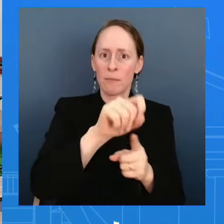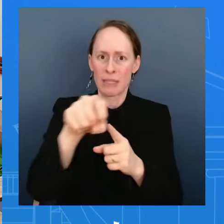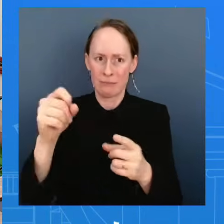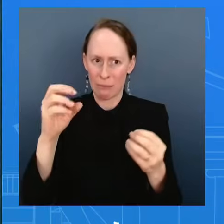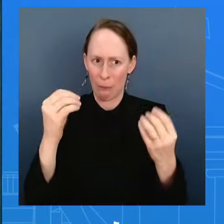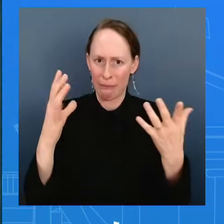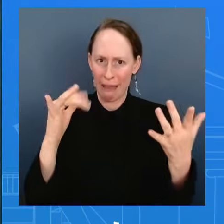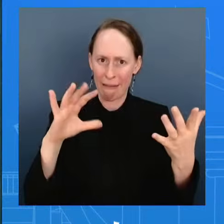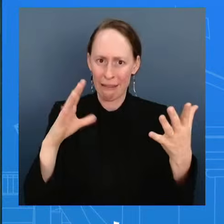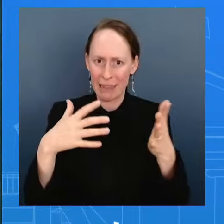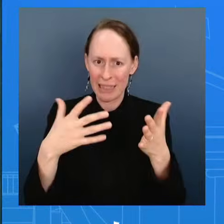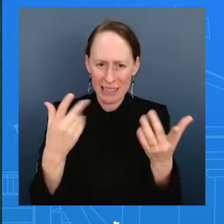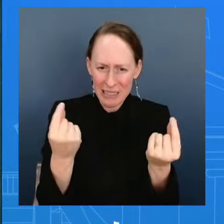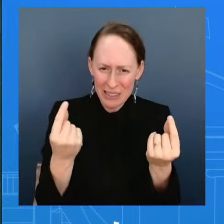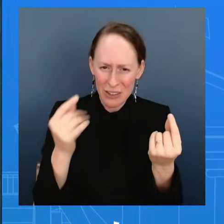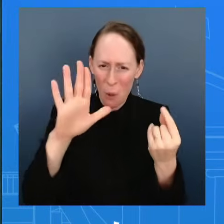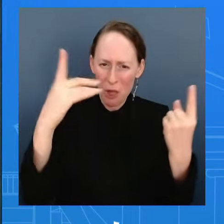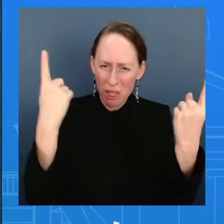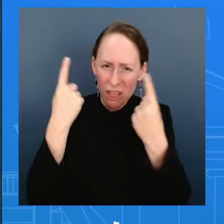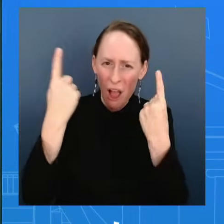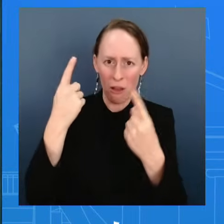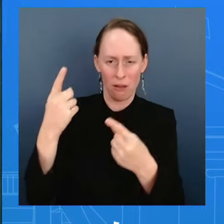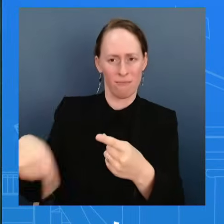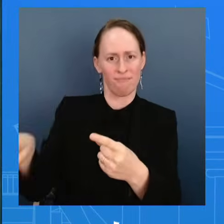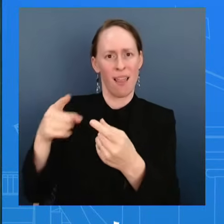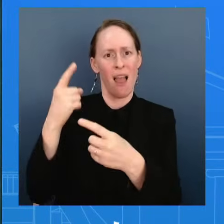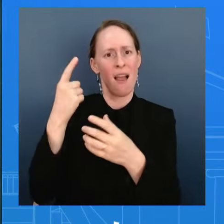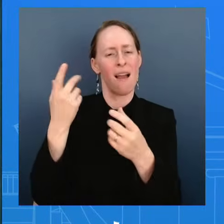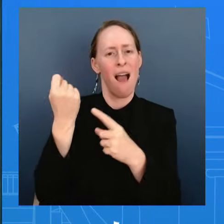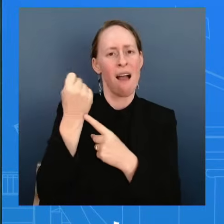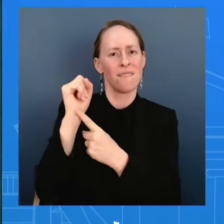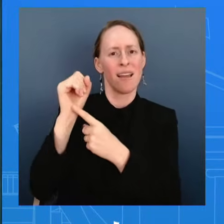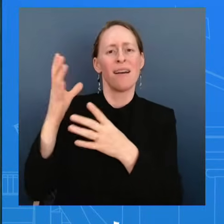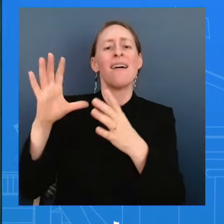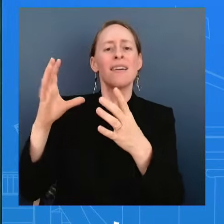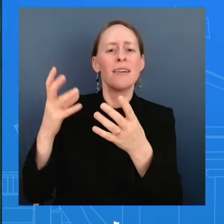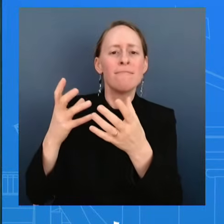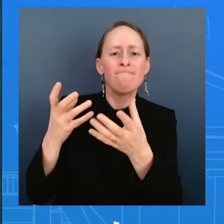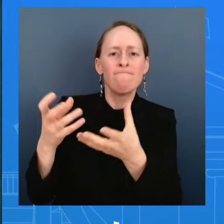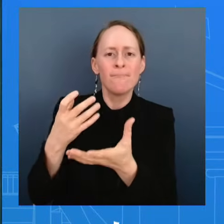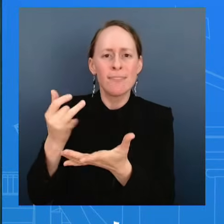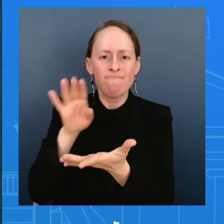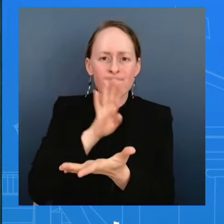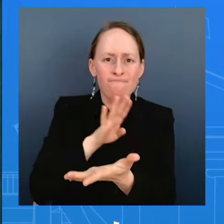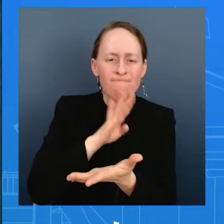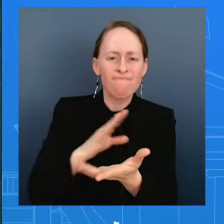in Bangladesh very closely. We have long called for respect of democratic rights in Bangladesh,